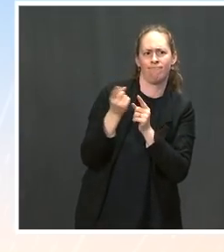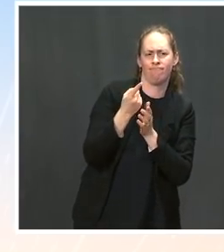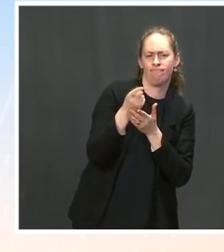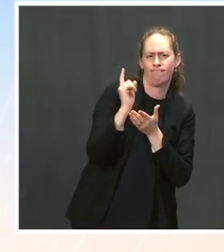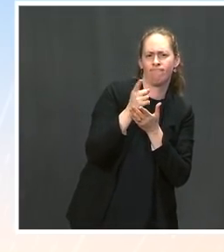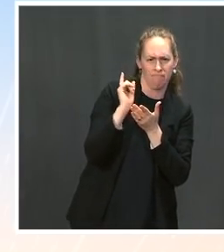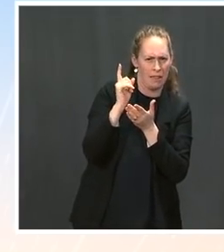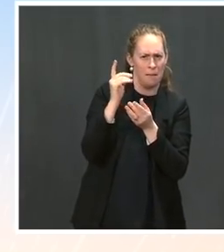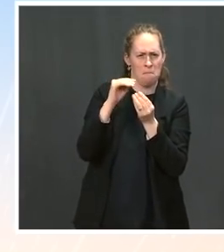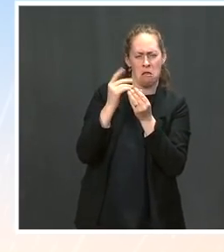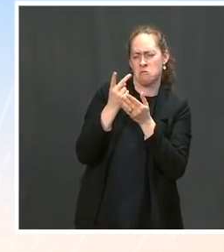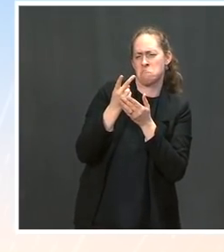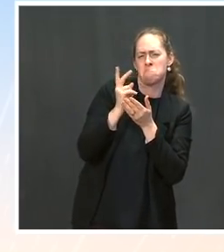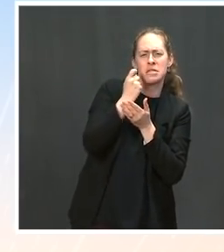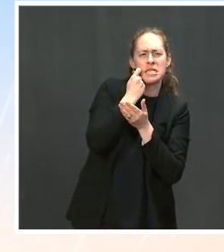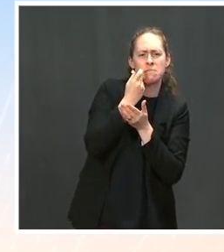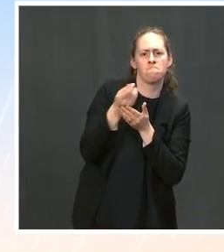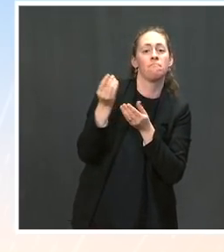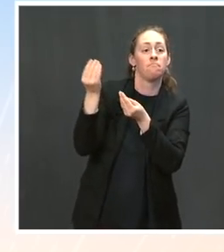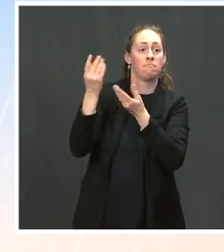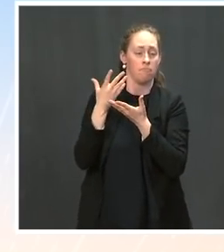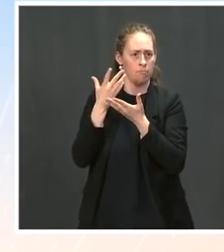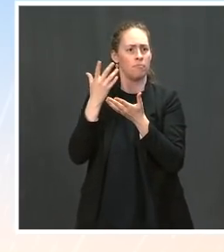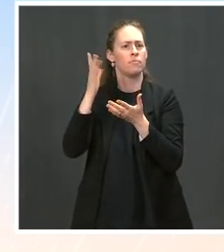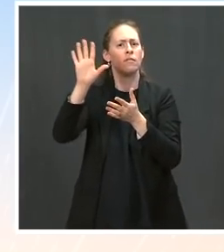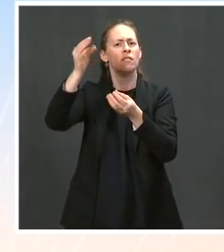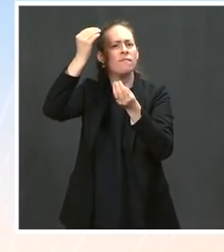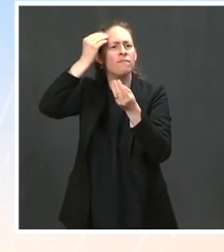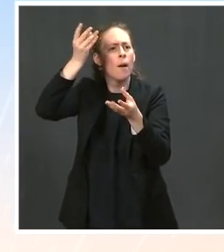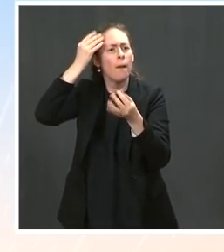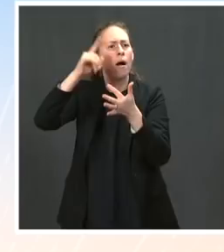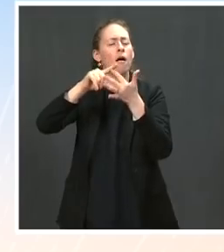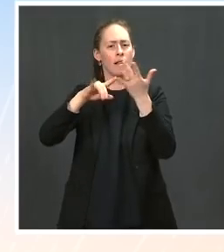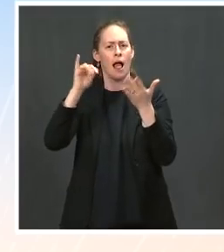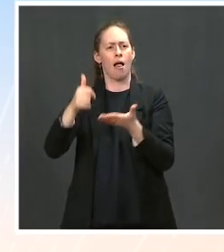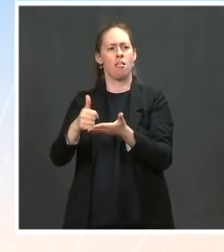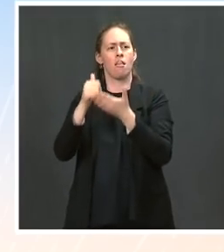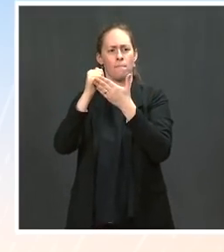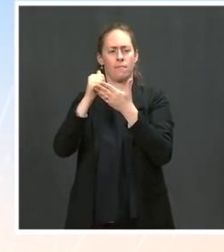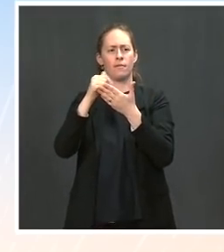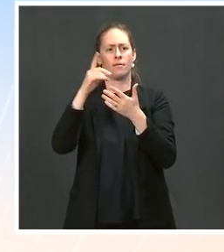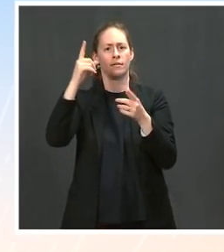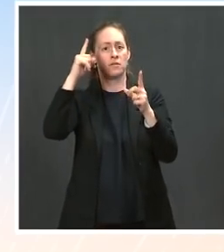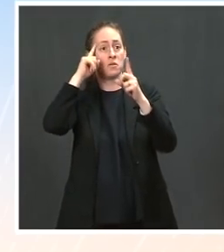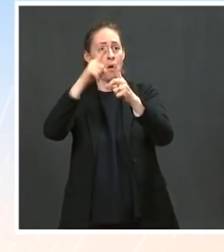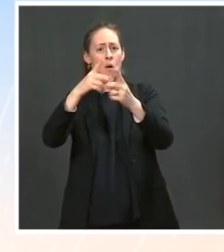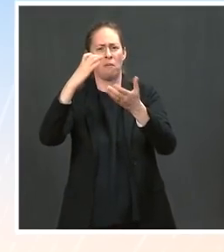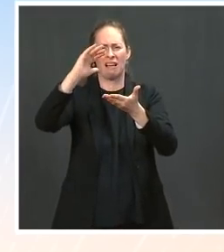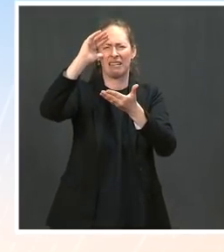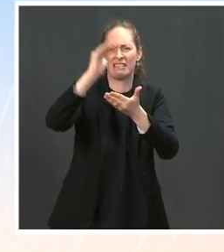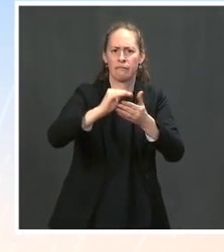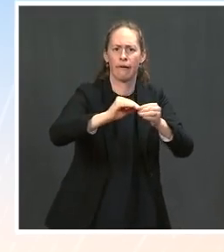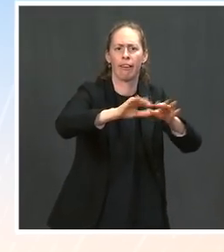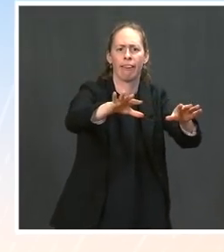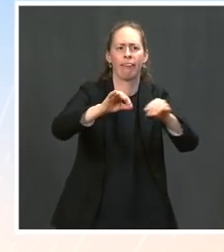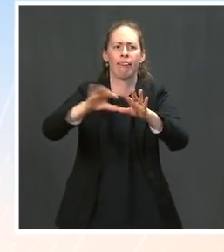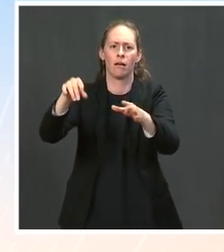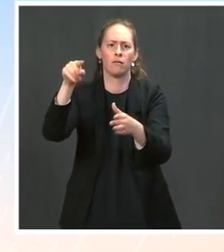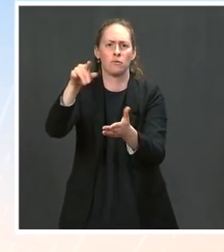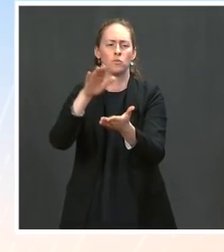we know that those measures are effective and they can help mitigate risk in schools. And our Department of Education and also, of course --